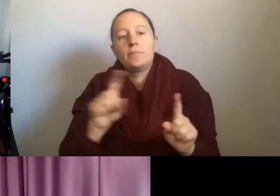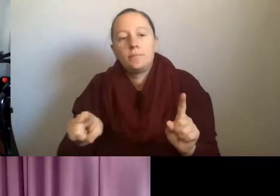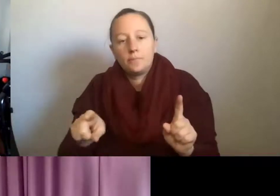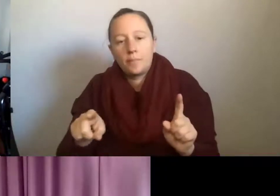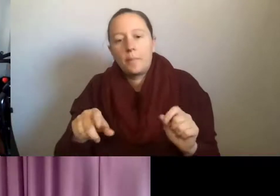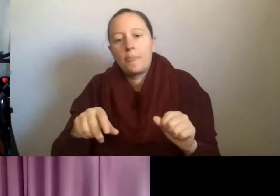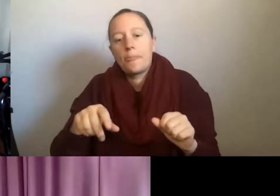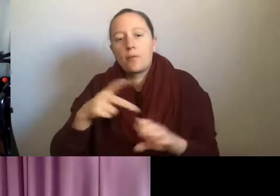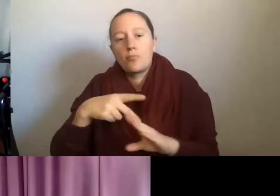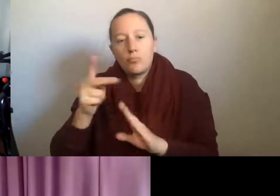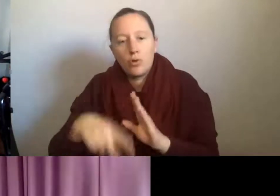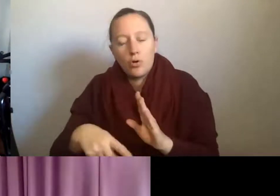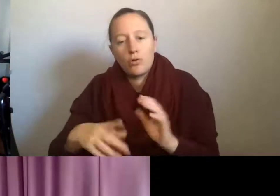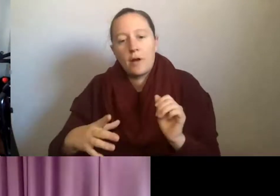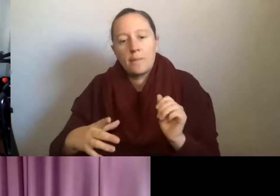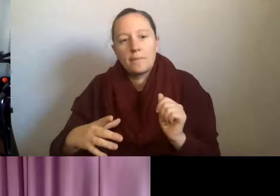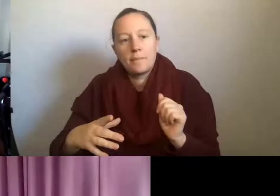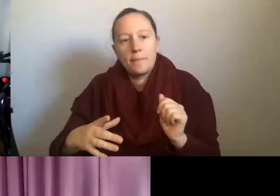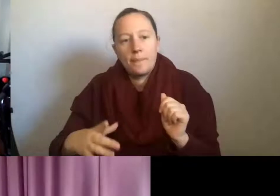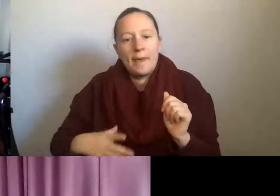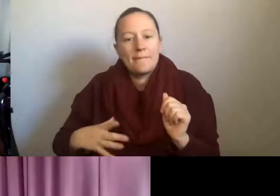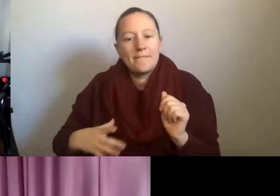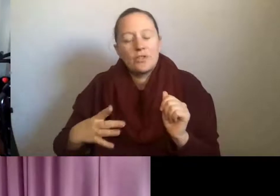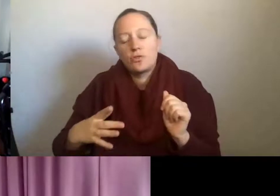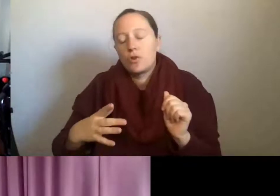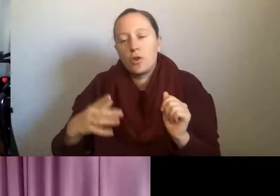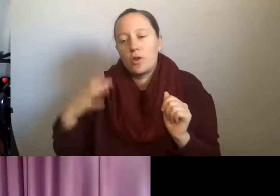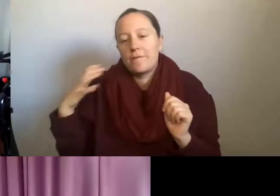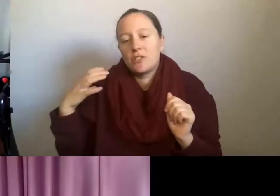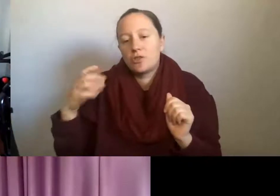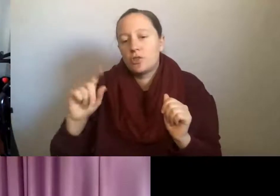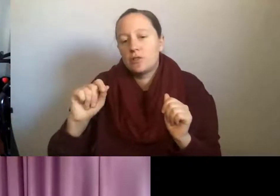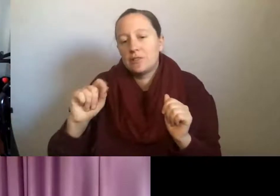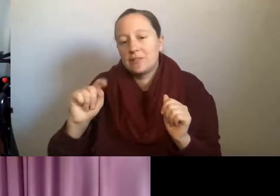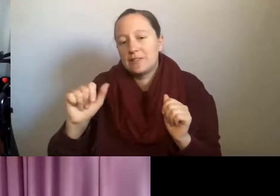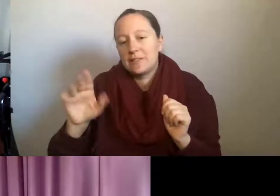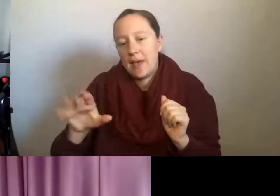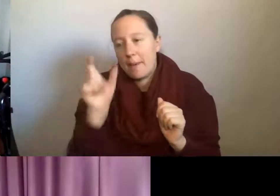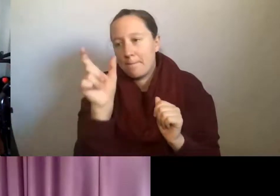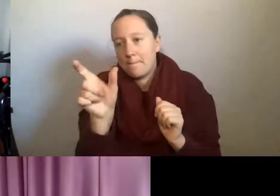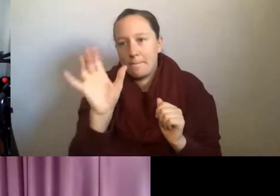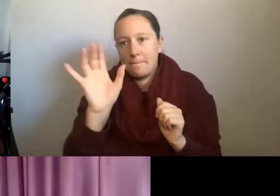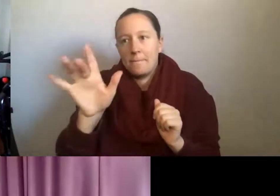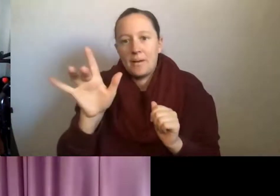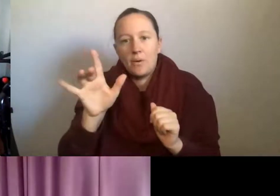Lisa Chadwick: Yup. Sheri Cummins: .. . program officials that have that portfolio and that are owning that portfolio.